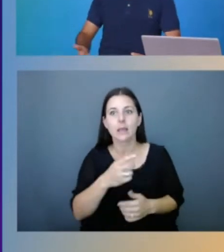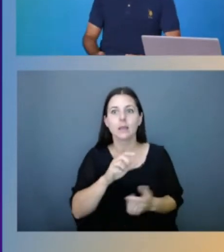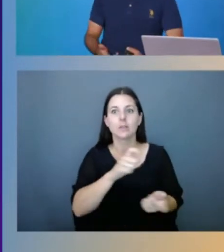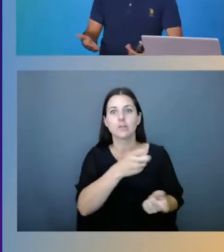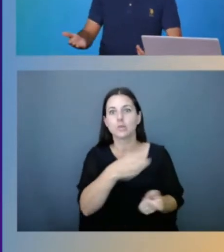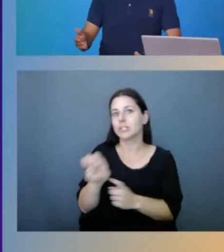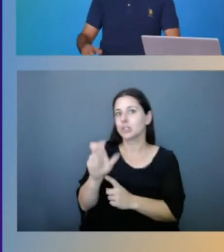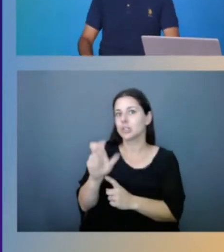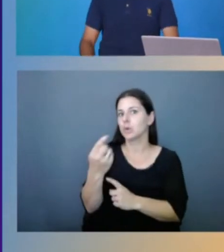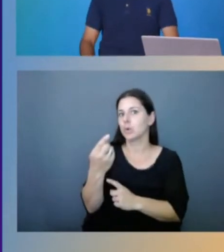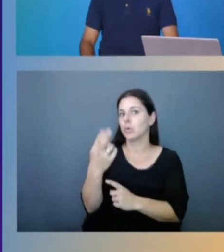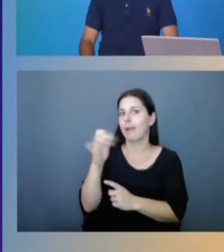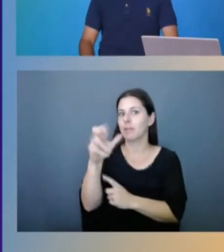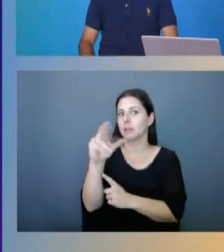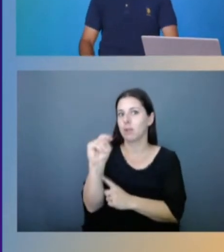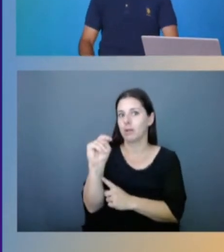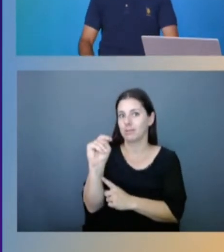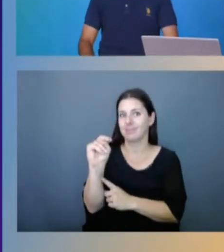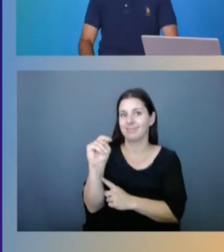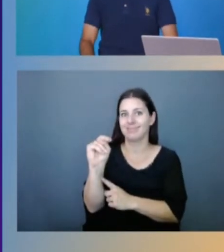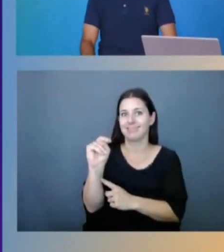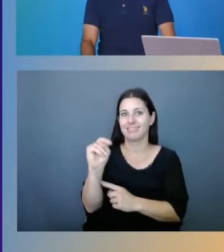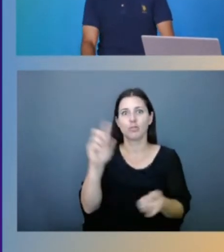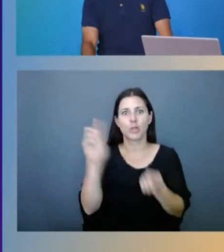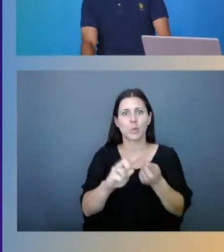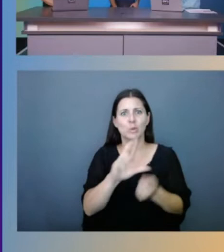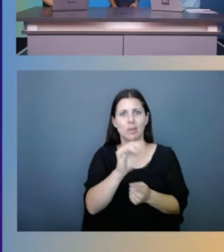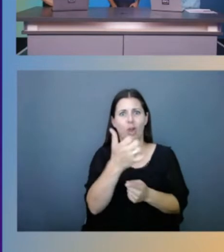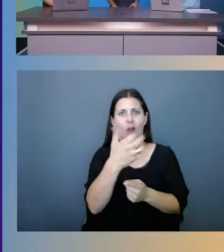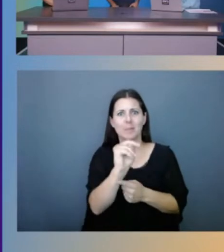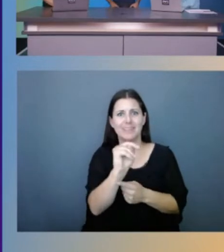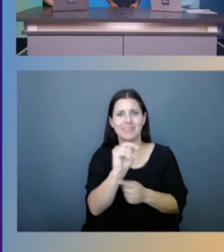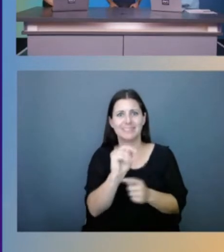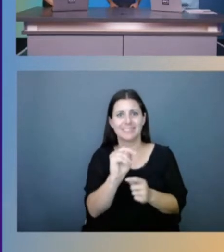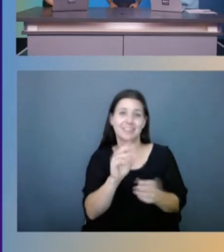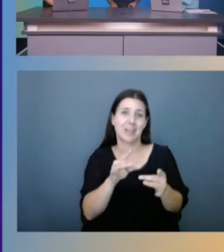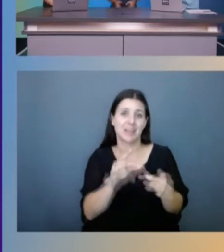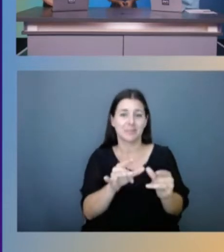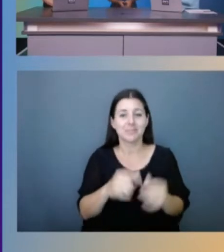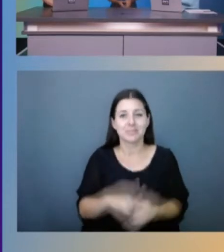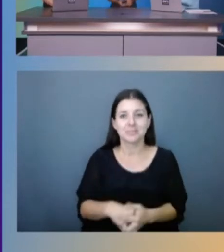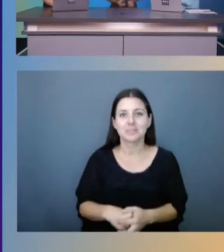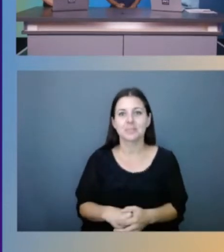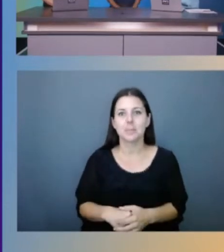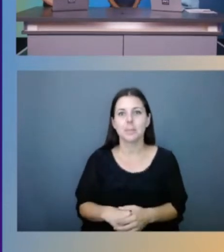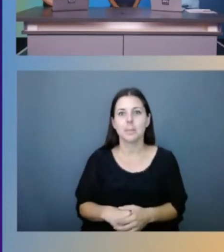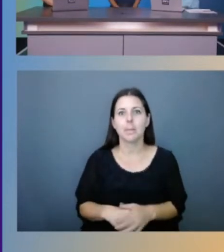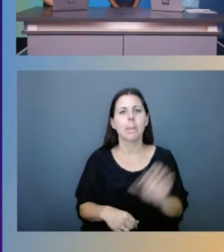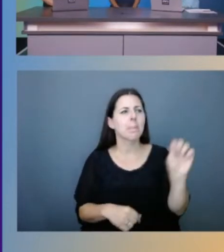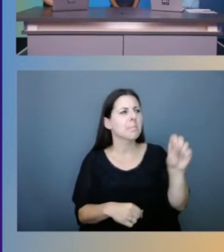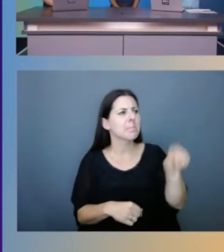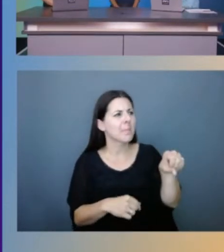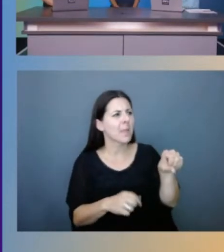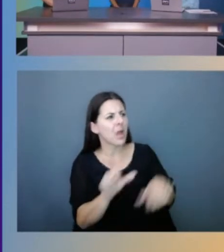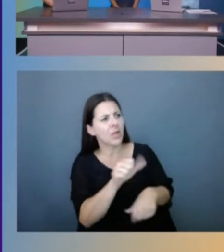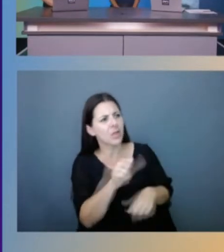and reduce your carbon footprint and emissions. Yeah. And one of the other things that is also involved a lot in silicon